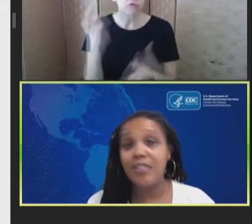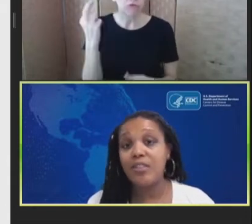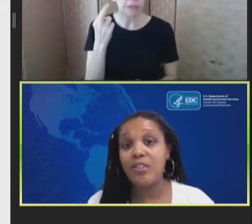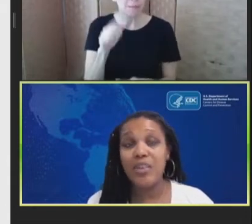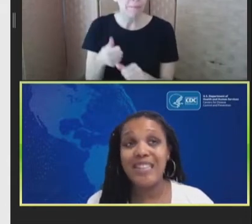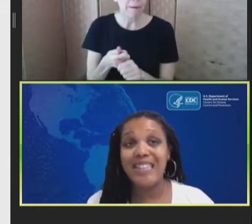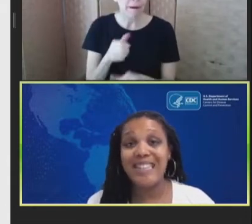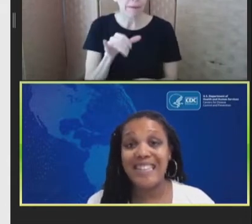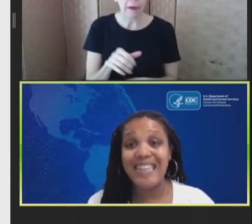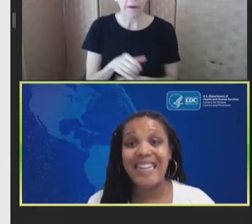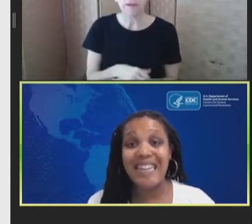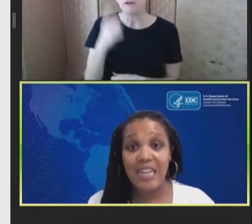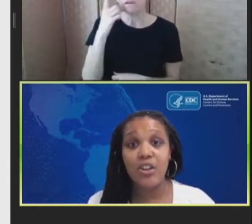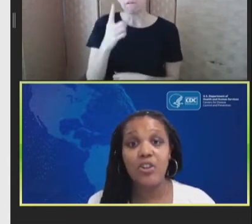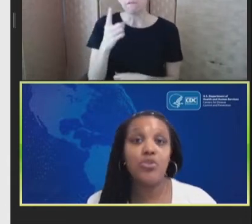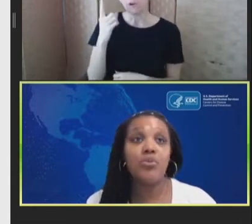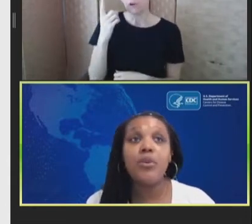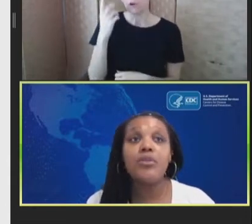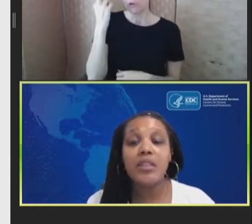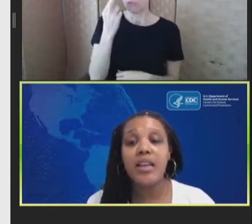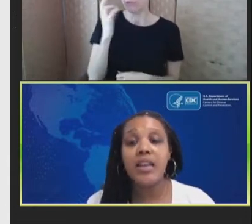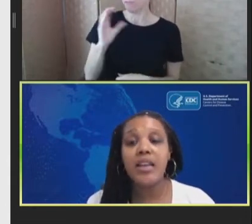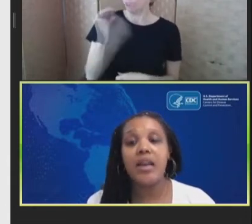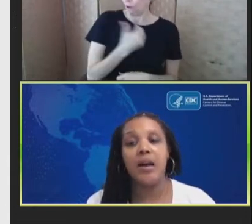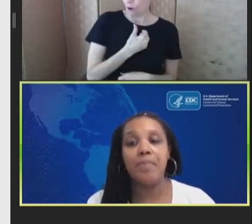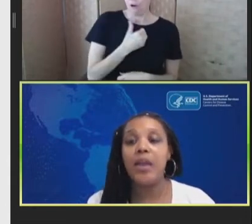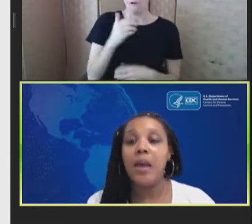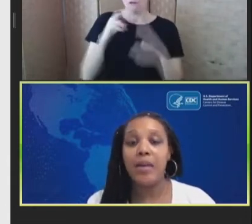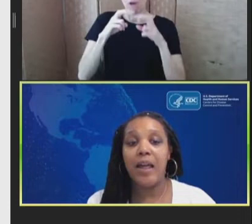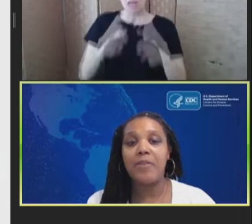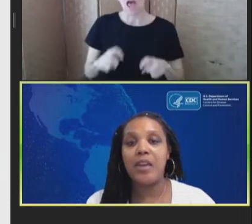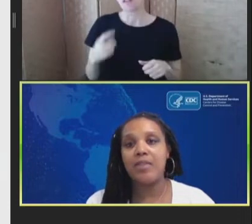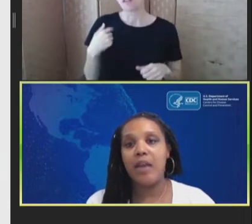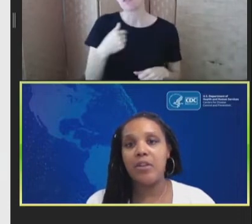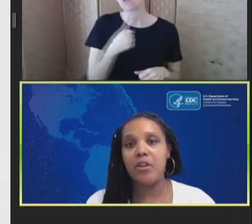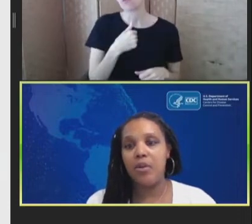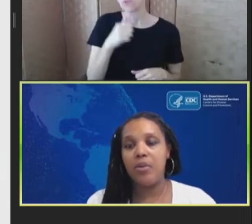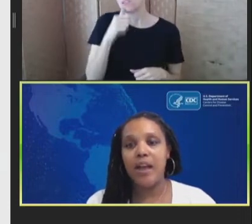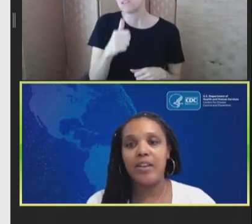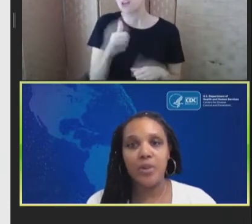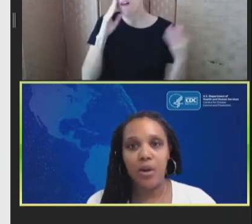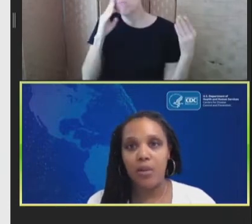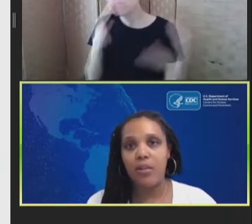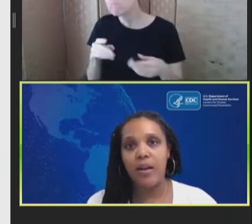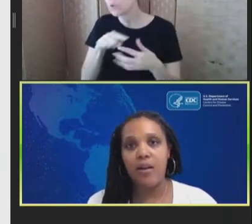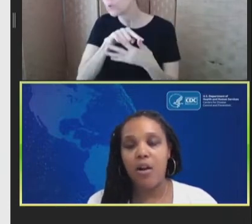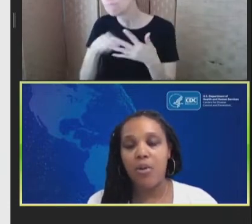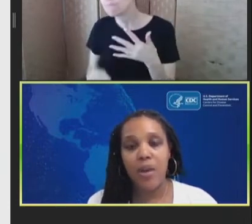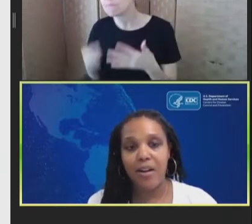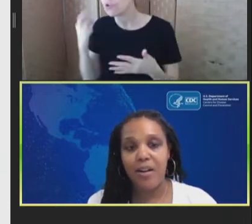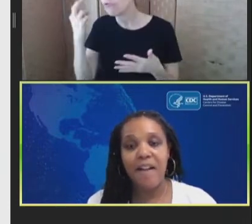analysis. We didn't dig into those things. But I think that, you know, as we all are aware,